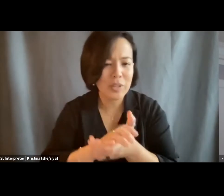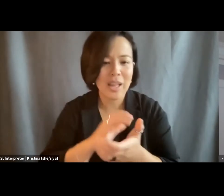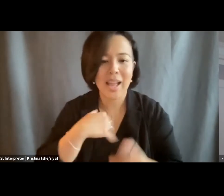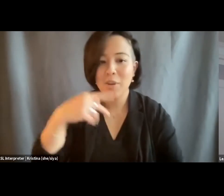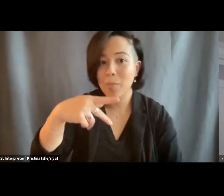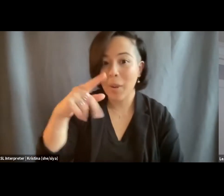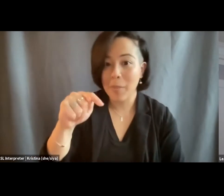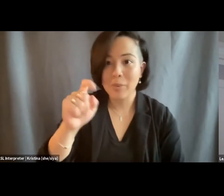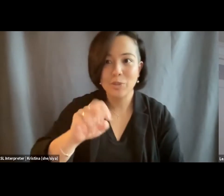that should come up.